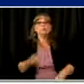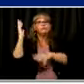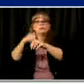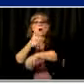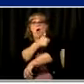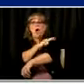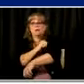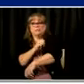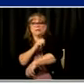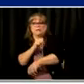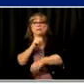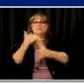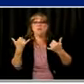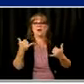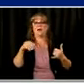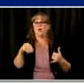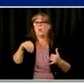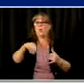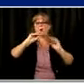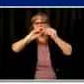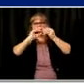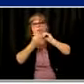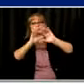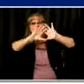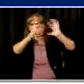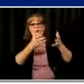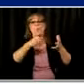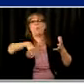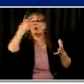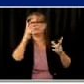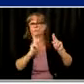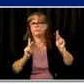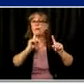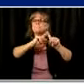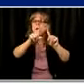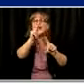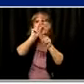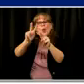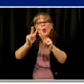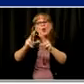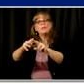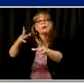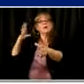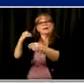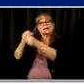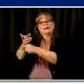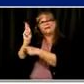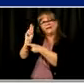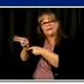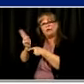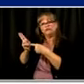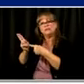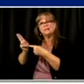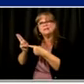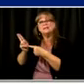the whole the whole time it was 41 now it's 52 so the fastest growing group uh are you'll see